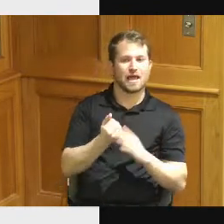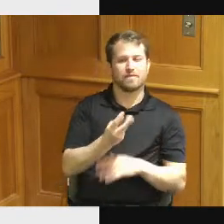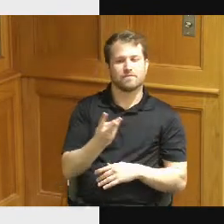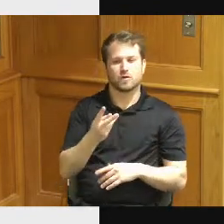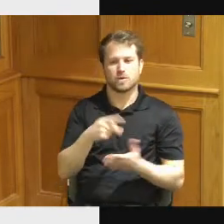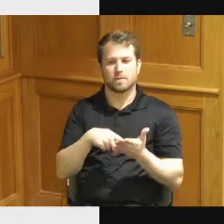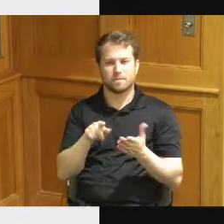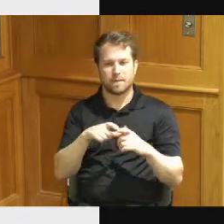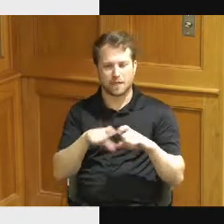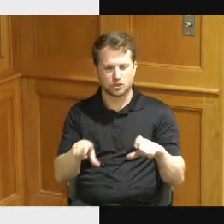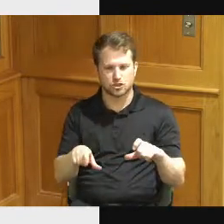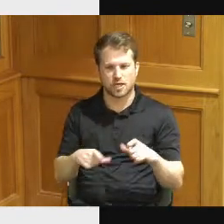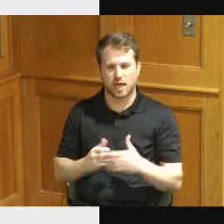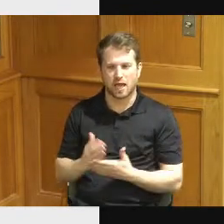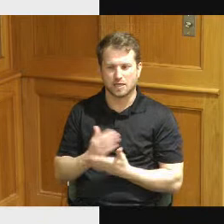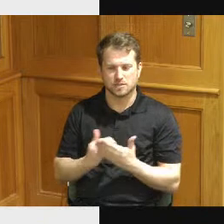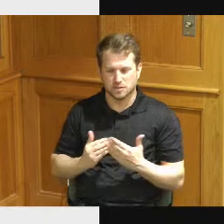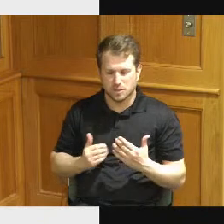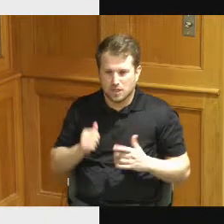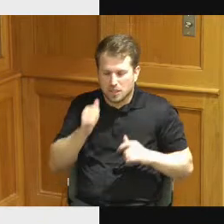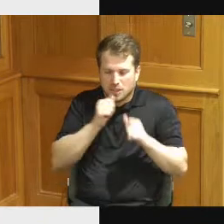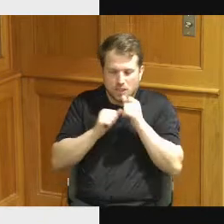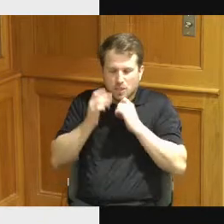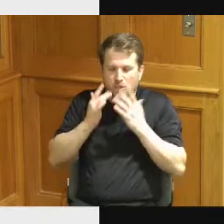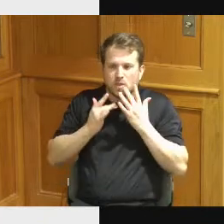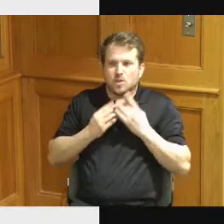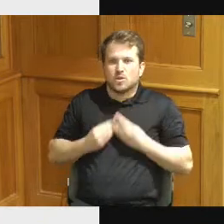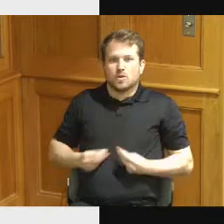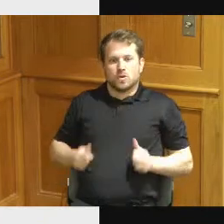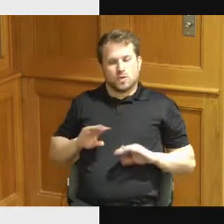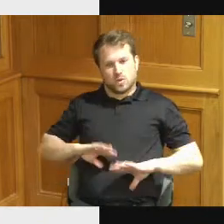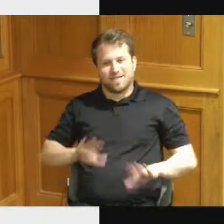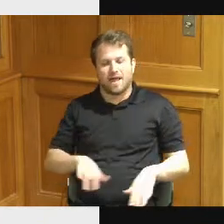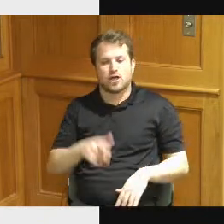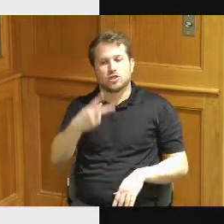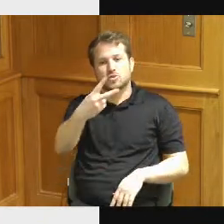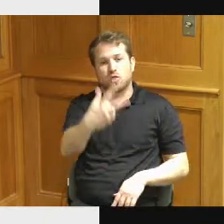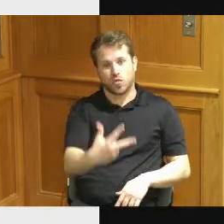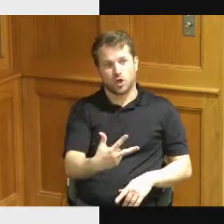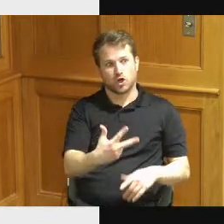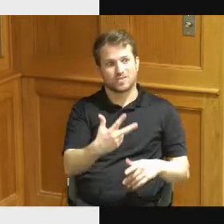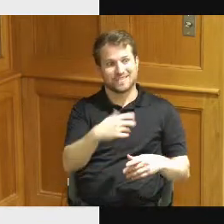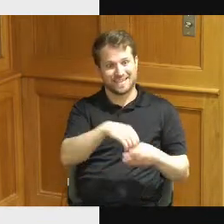move back out so you know two-thirds of people on the street are in shelter find their way out of